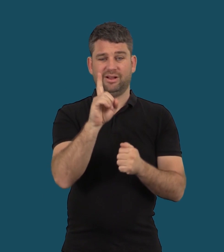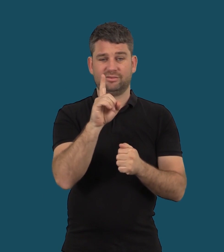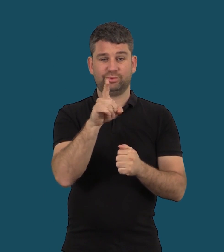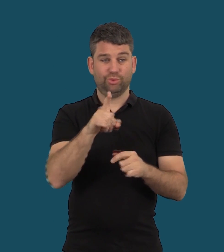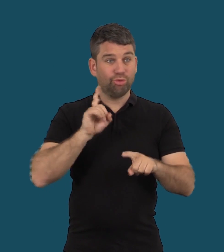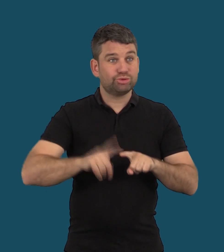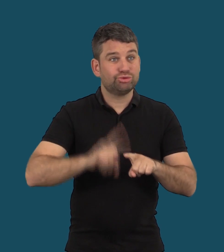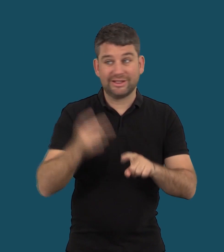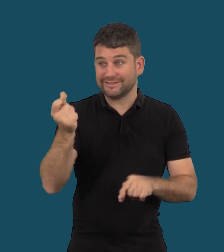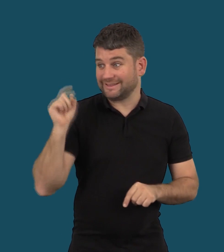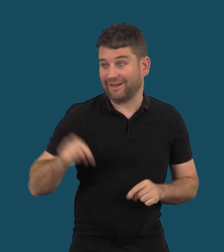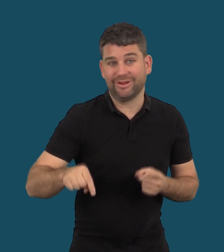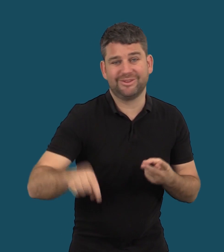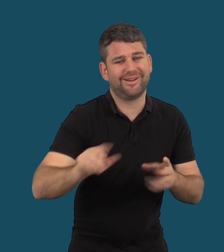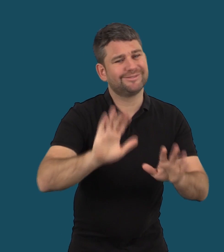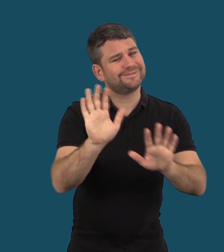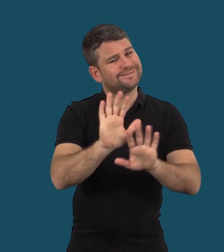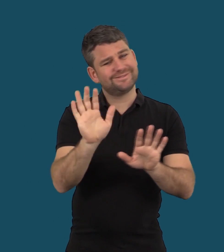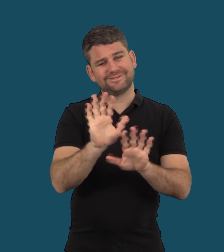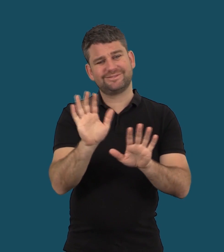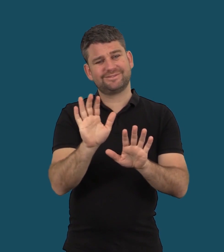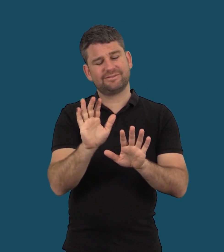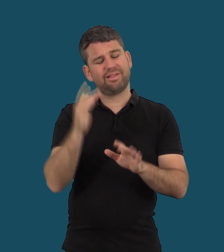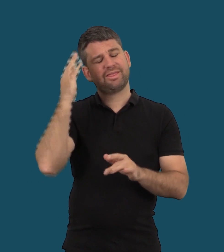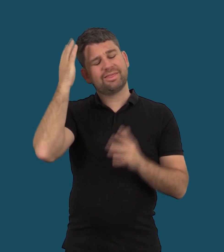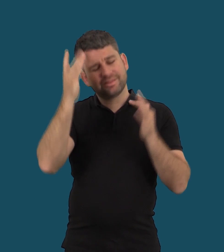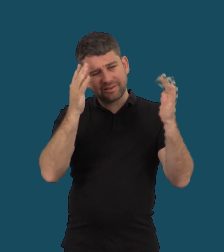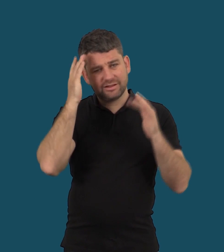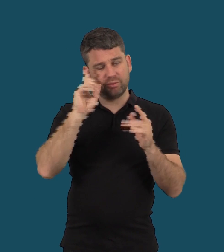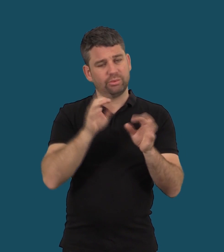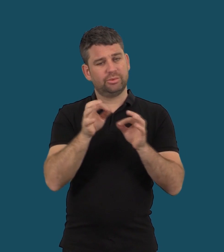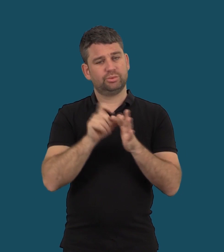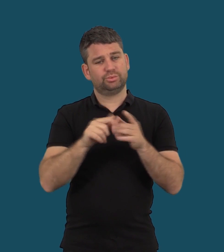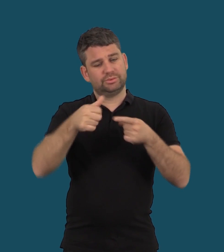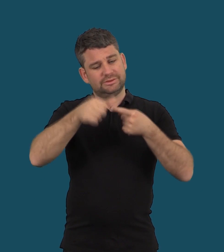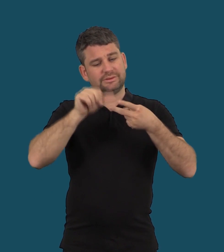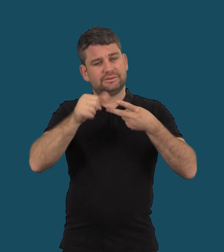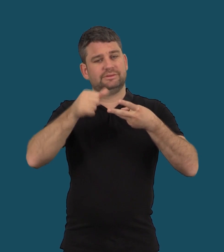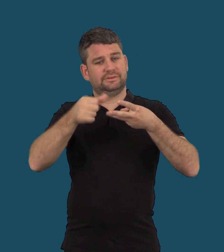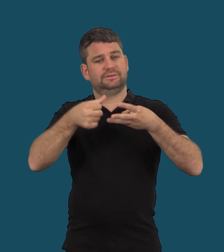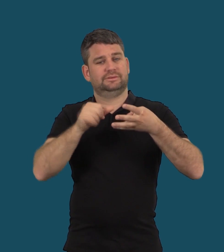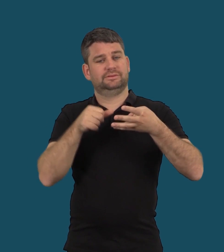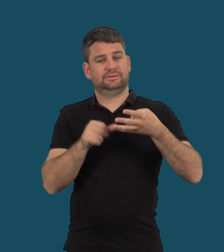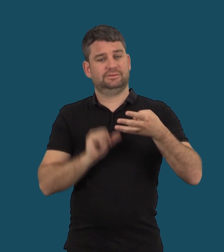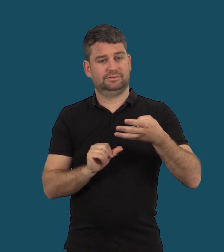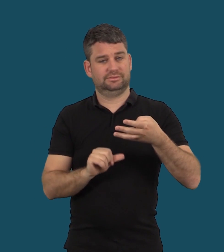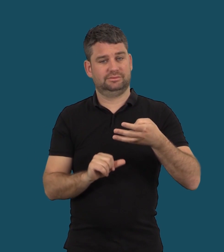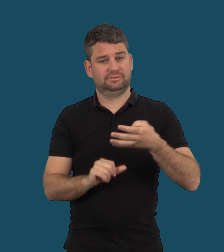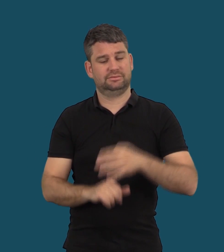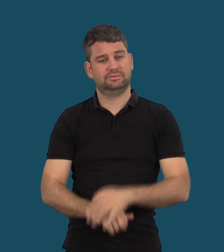Do not rush your decisions. Take your time and consider your needs.